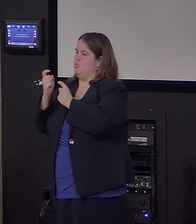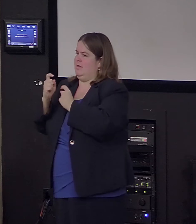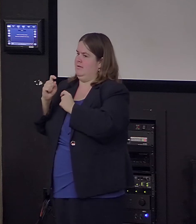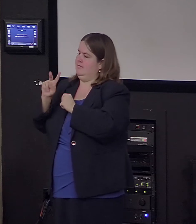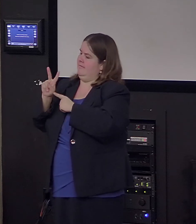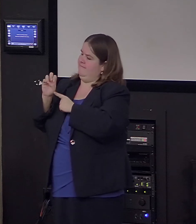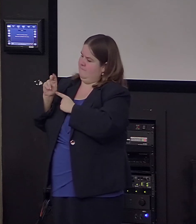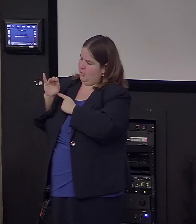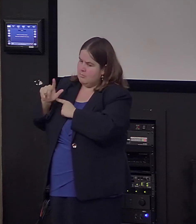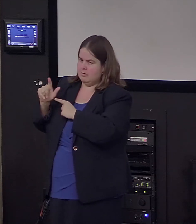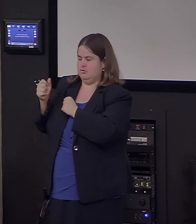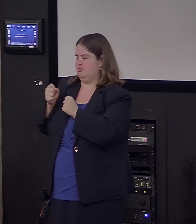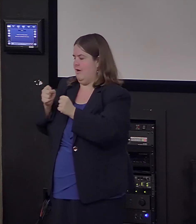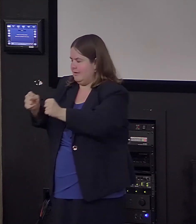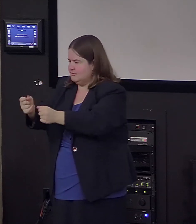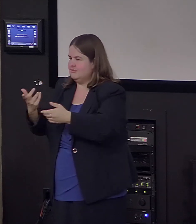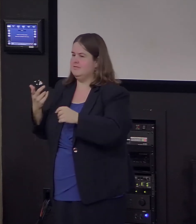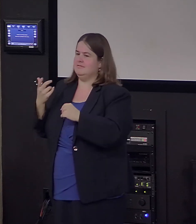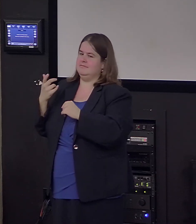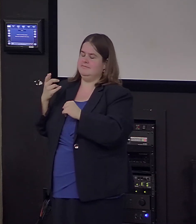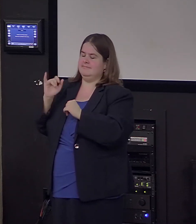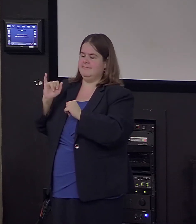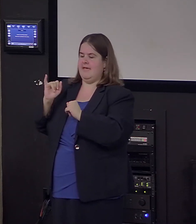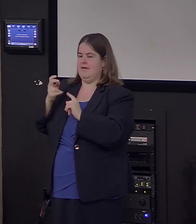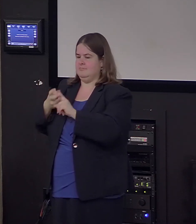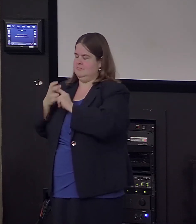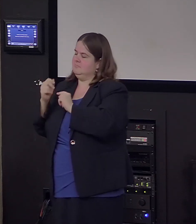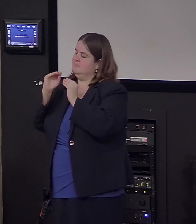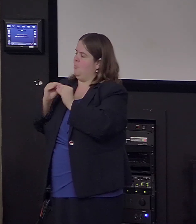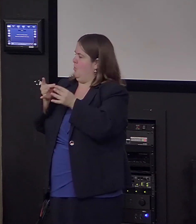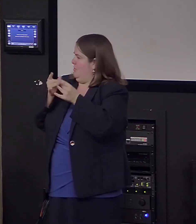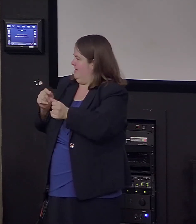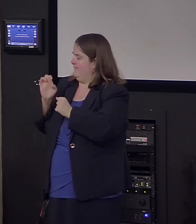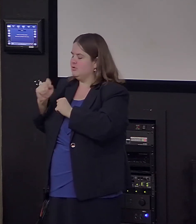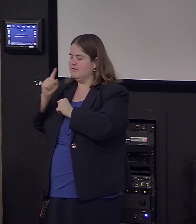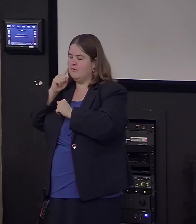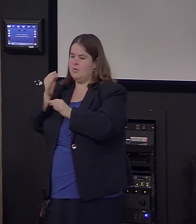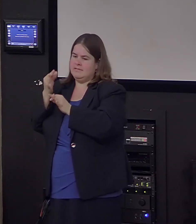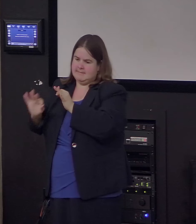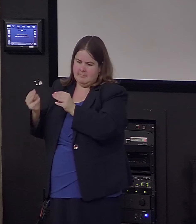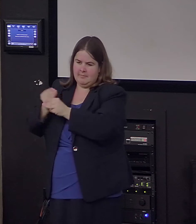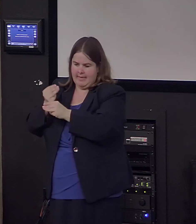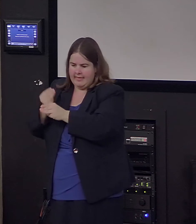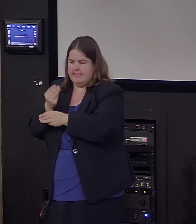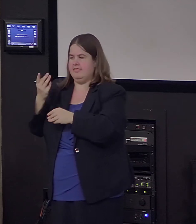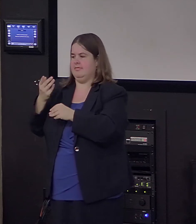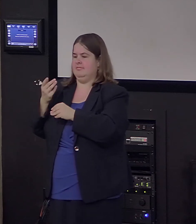which are thought to be more efficient for arithmetic, at least the ones that they were testing.